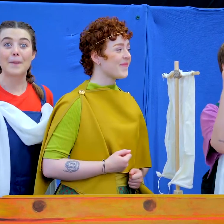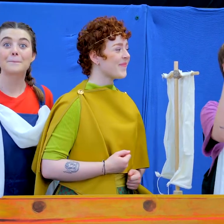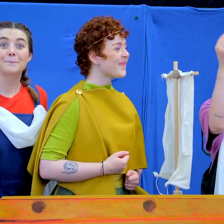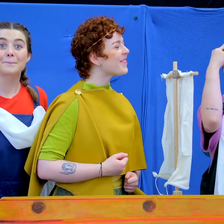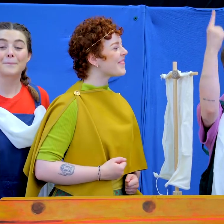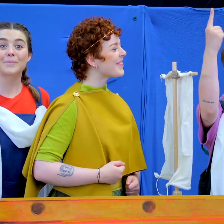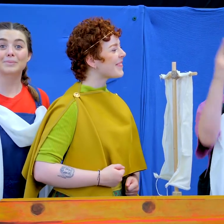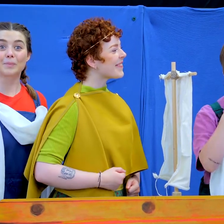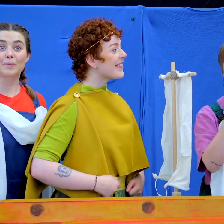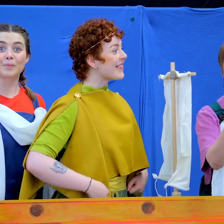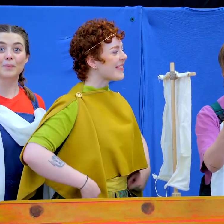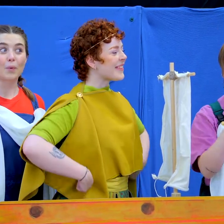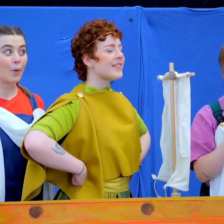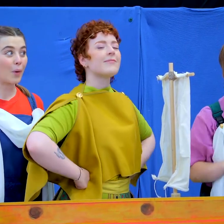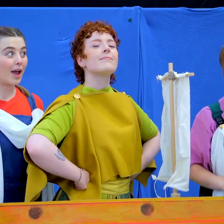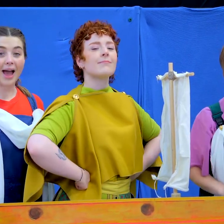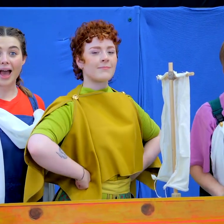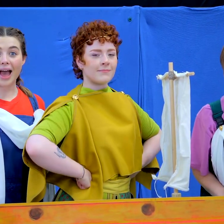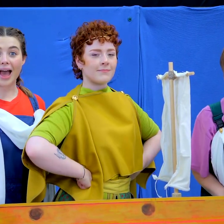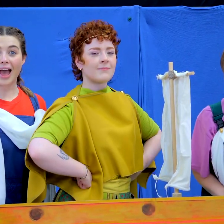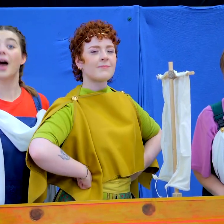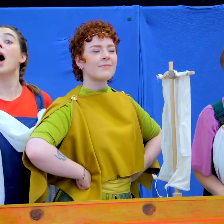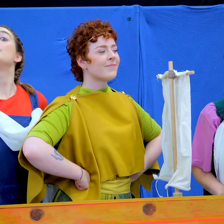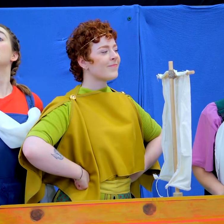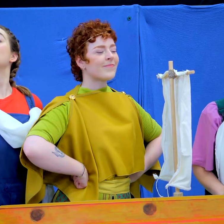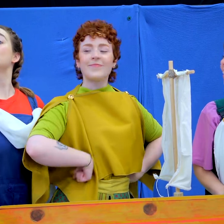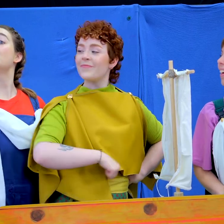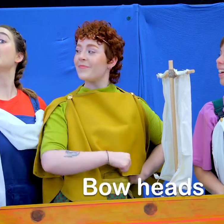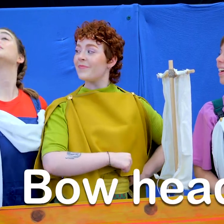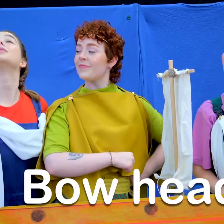The Greek muses will tell all that has been until now. Pay your respects.